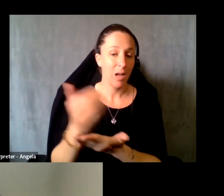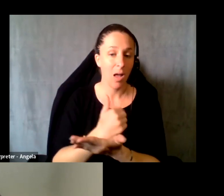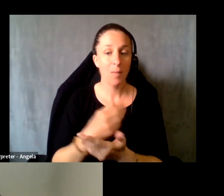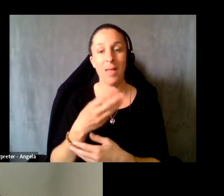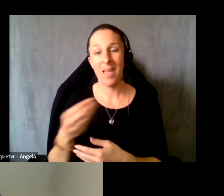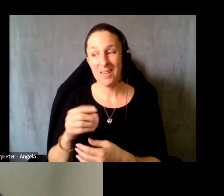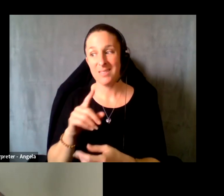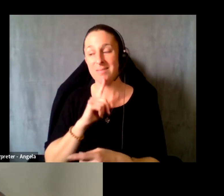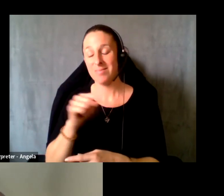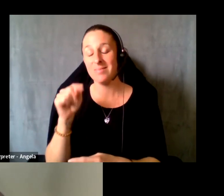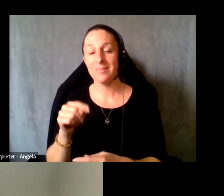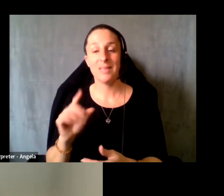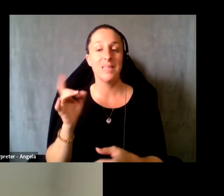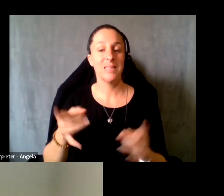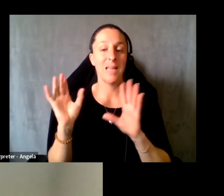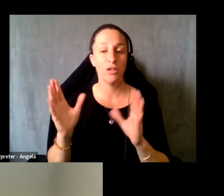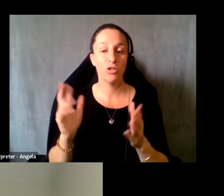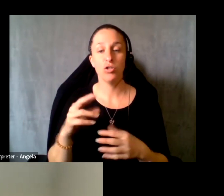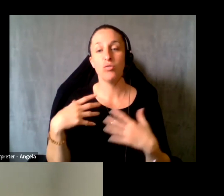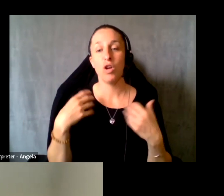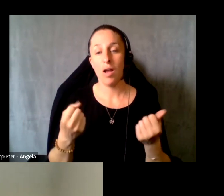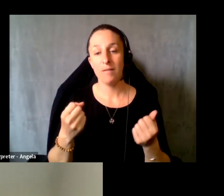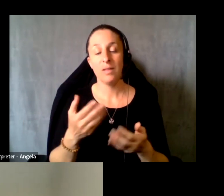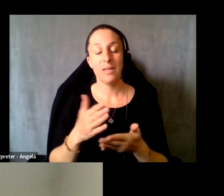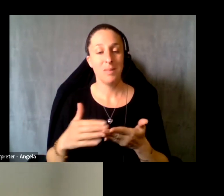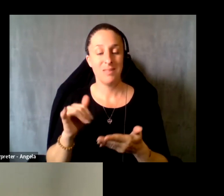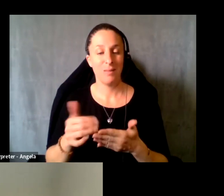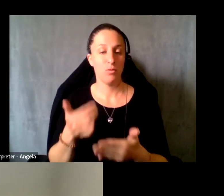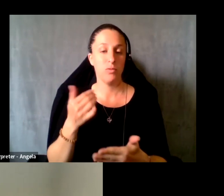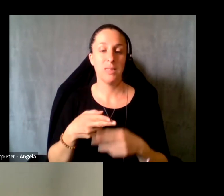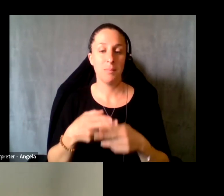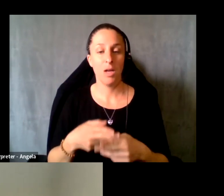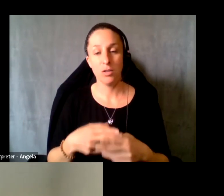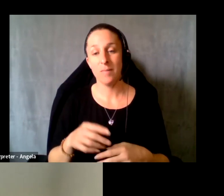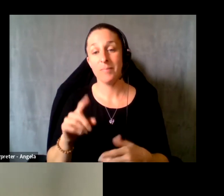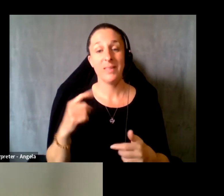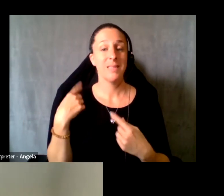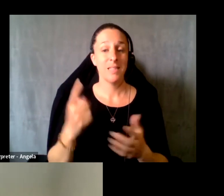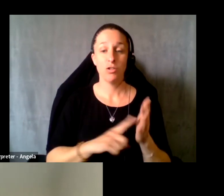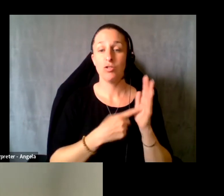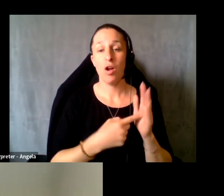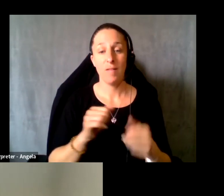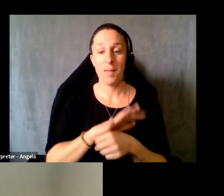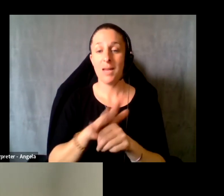piece that was previously mentioned. Since the start of pandemic, we've also been looking